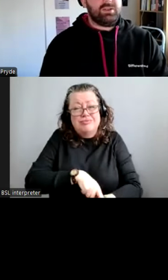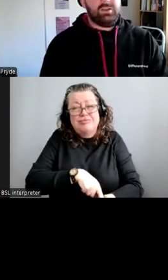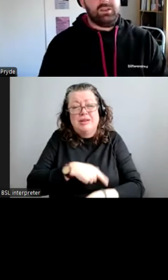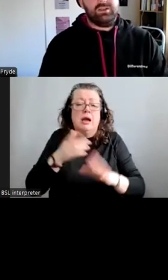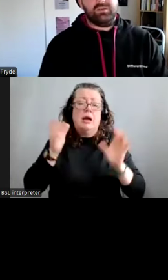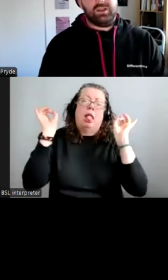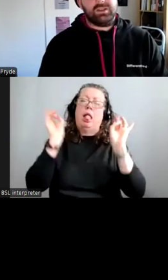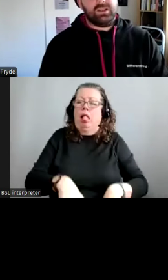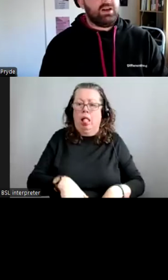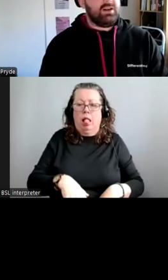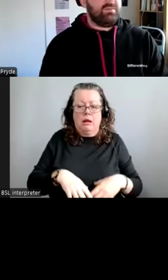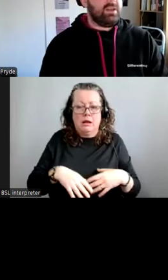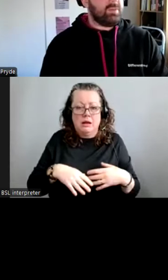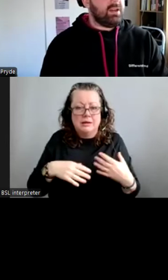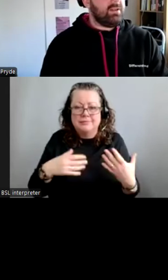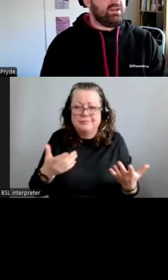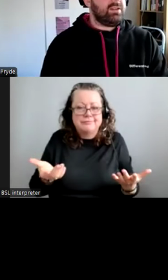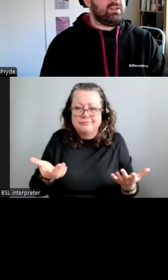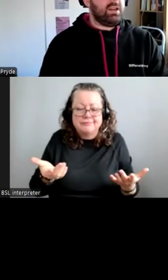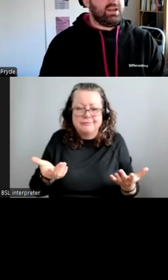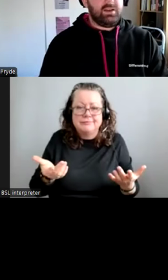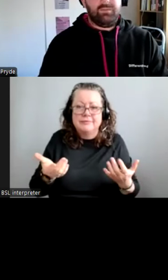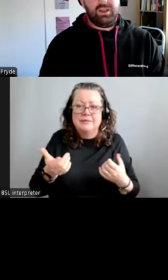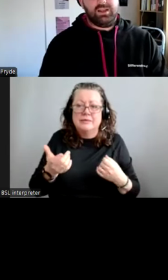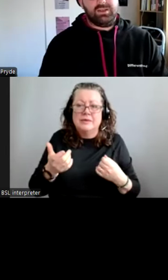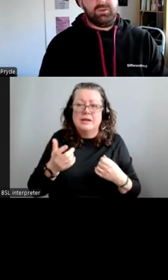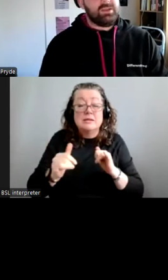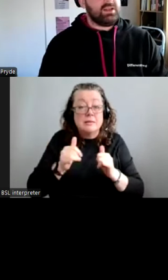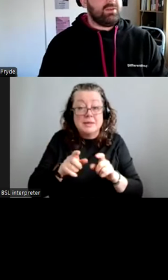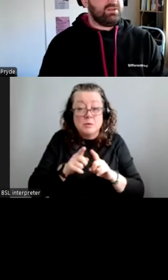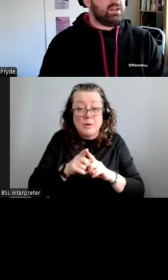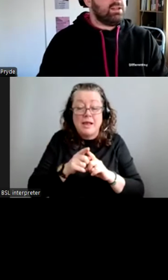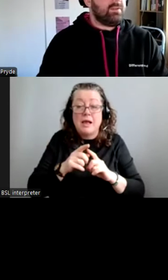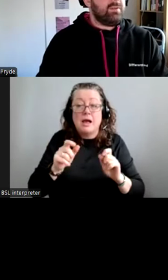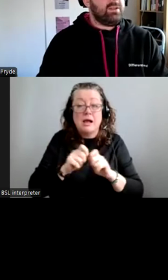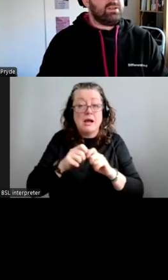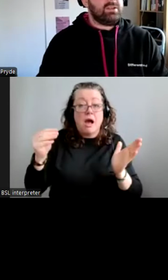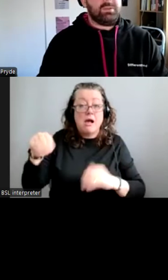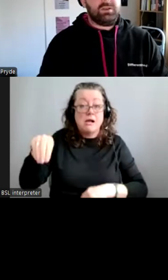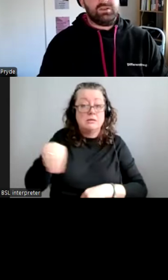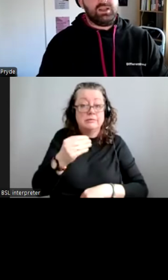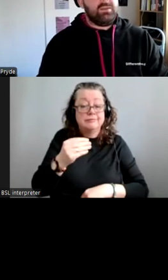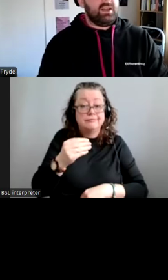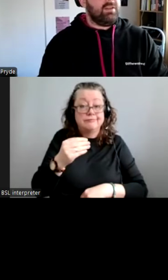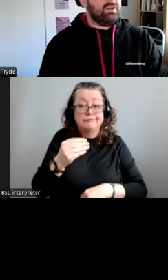which can lead to things like cart expiries and people missing out on tickets for events just because they have